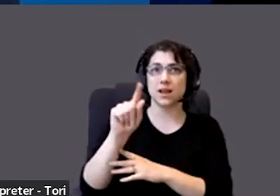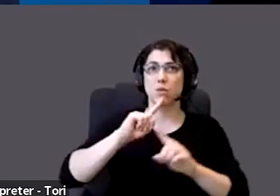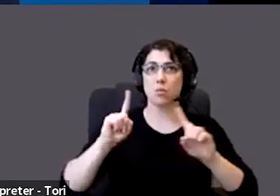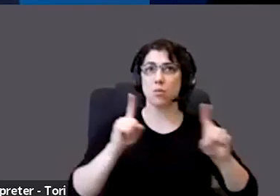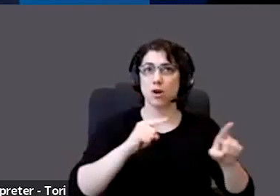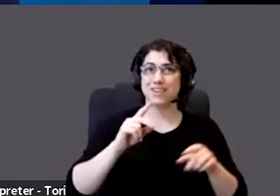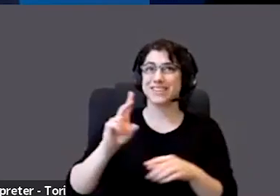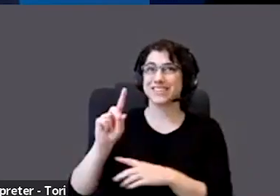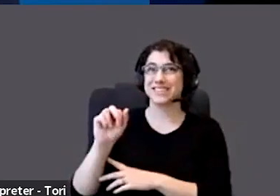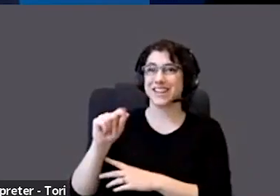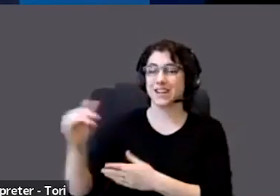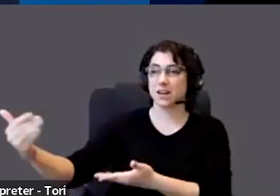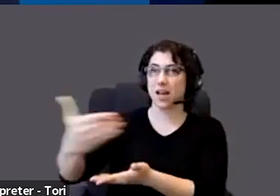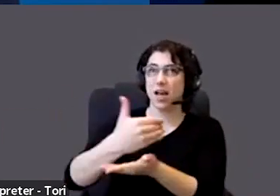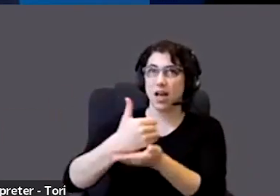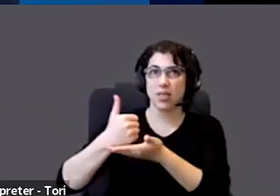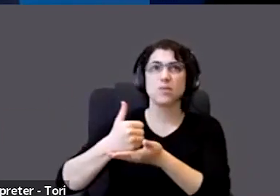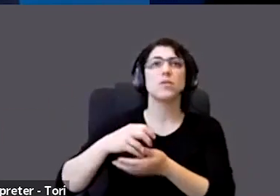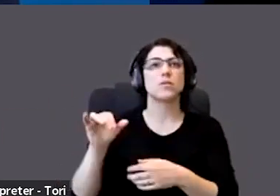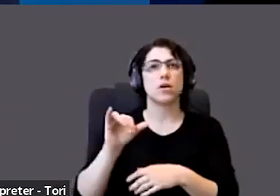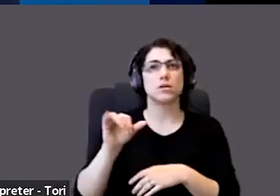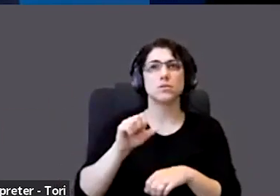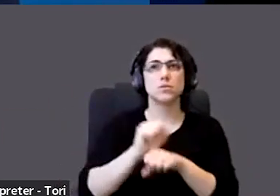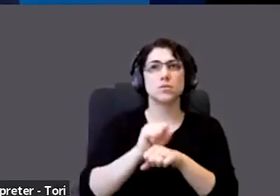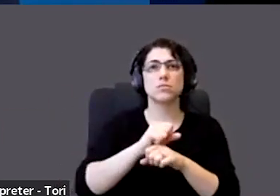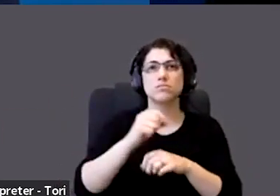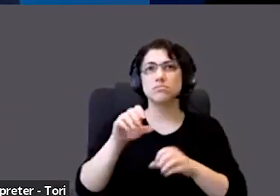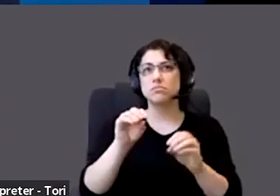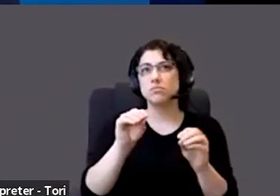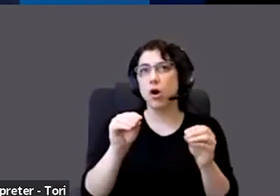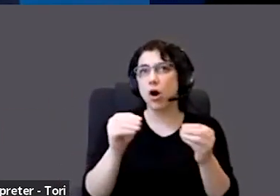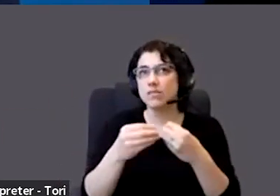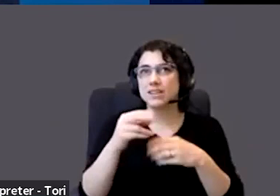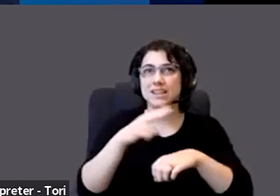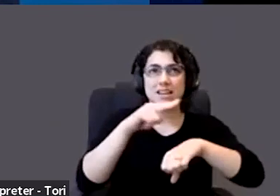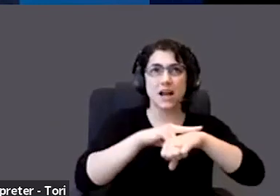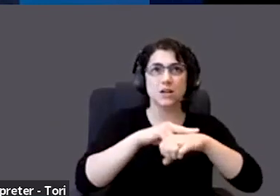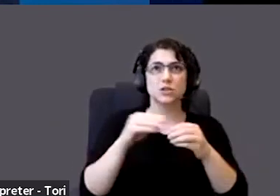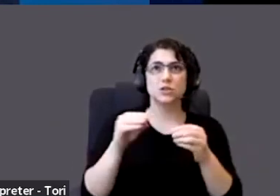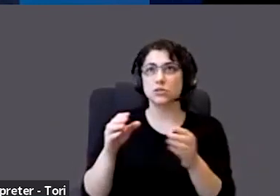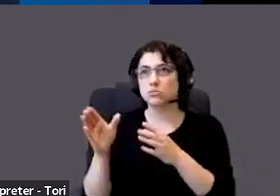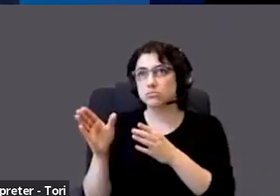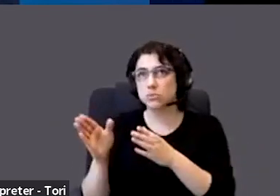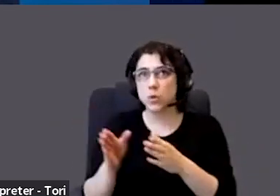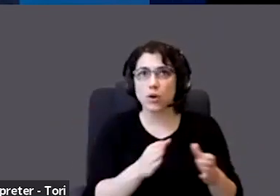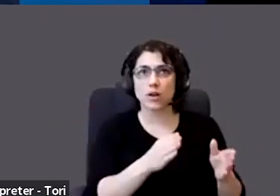We've been working very closely with the Office of the National Coordinator, and then using their capabilities to help with electronic health records